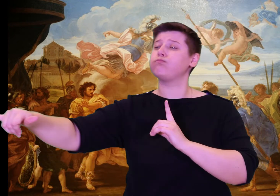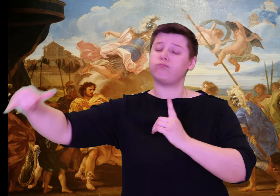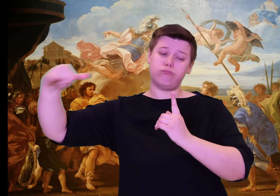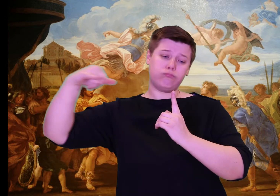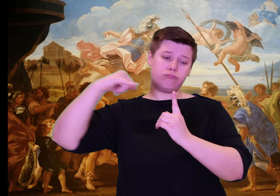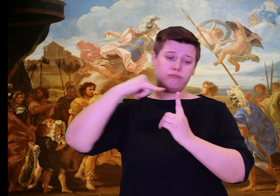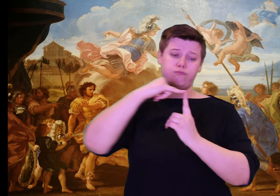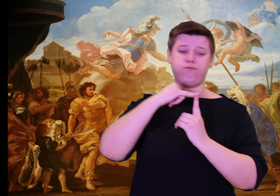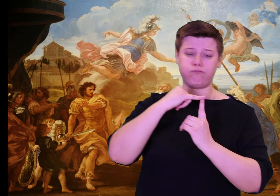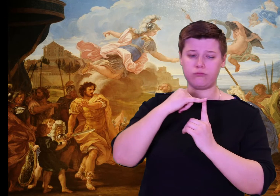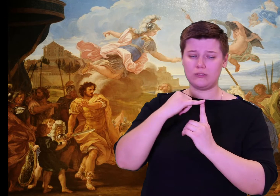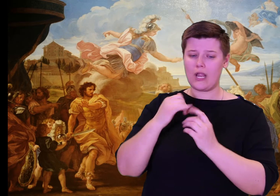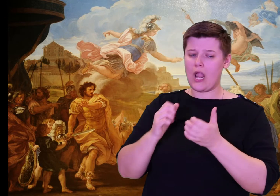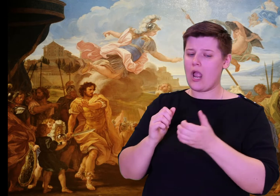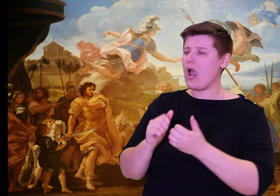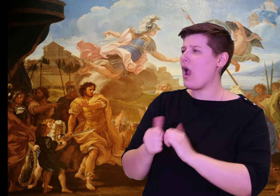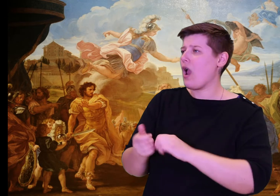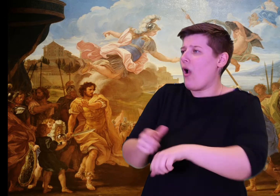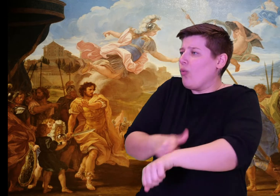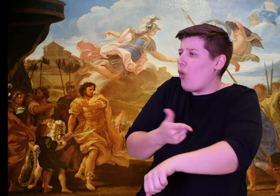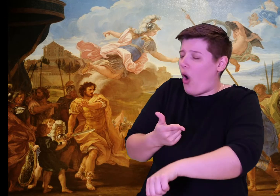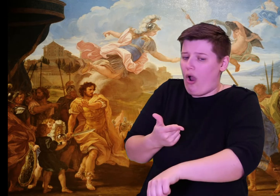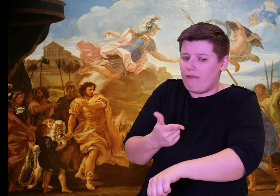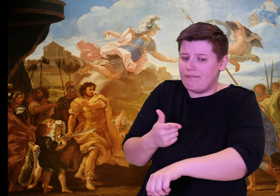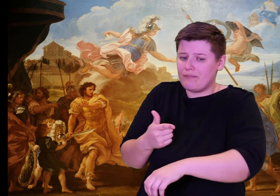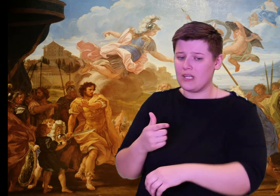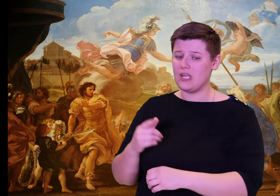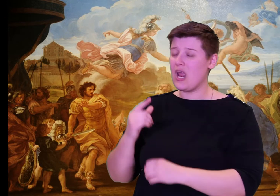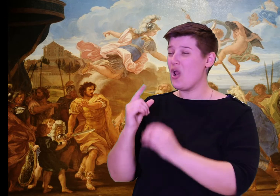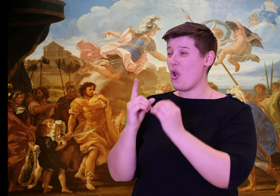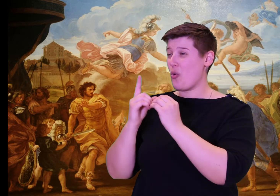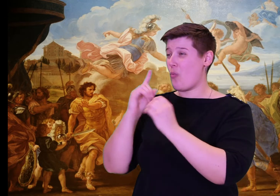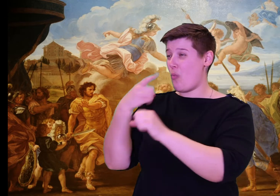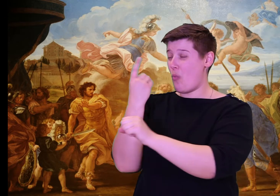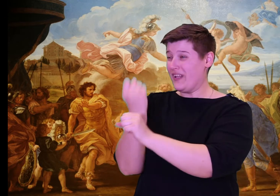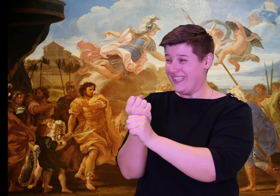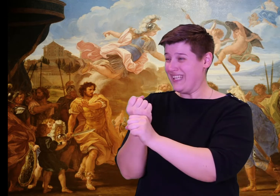insult me--those cruel suitors!